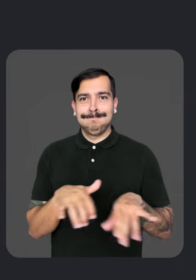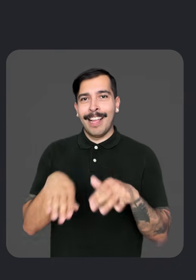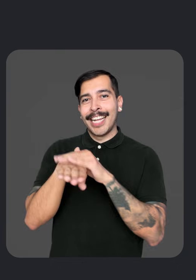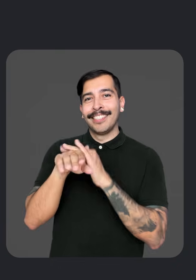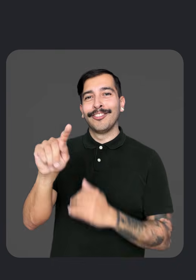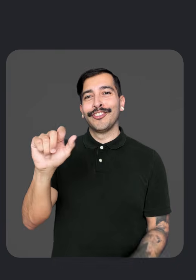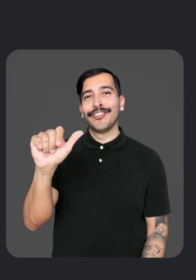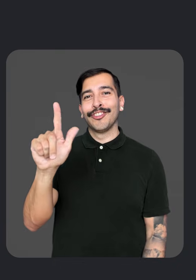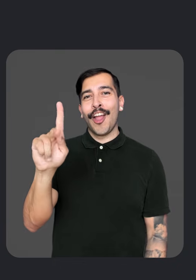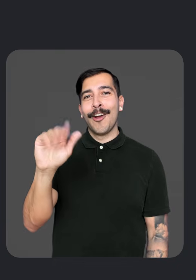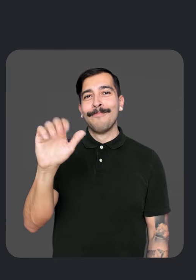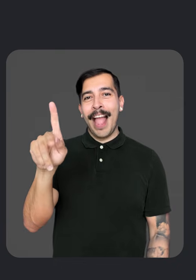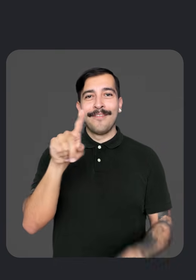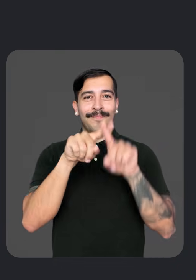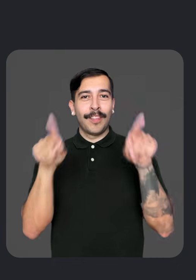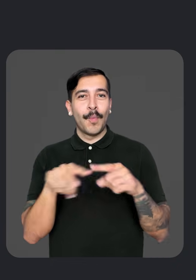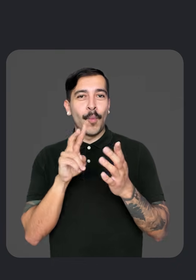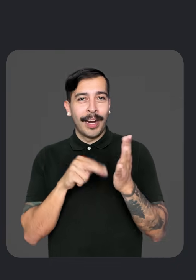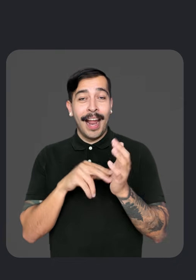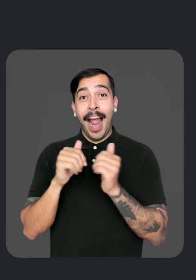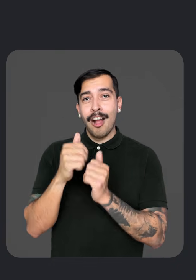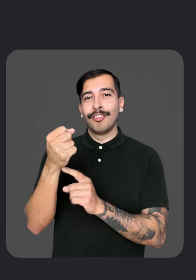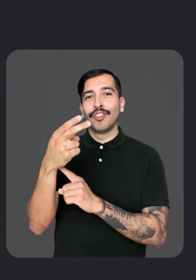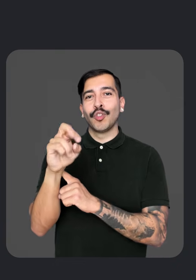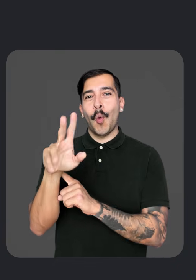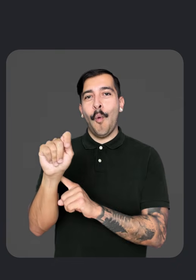keyboard, can now access the TalkBack screen reader via a useful shortcut